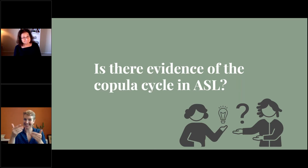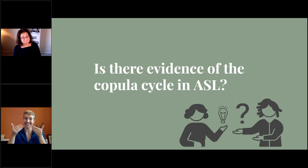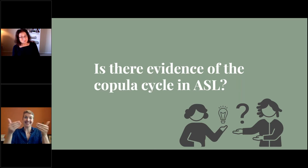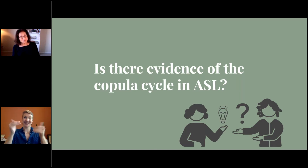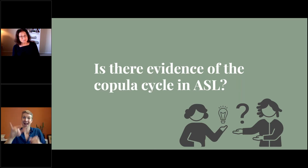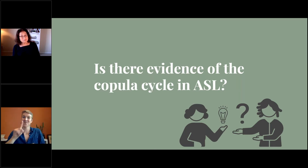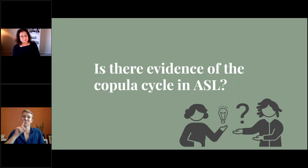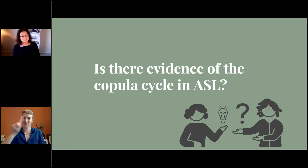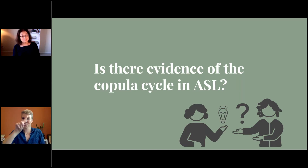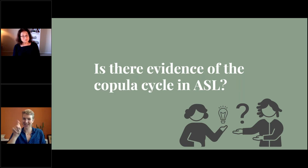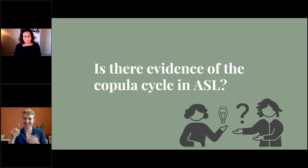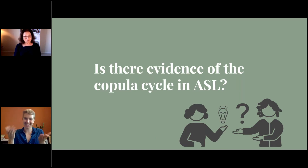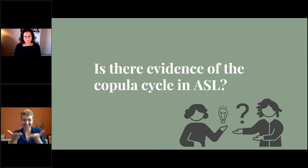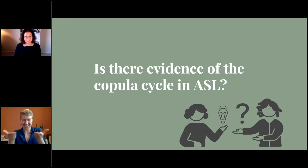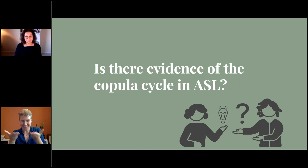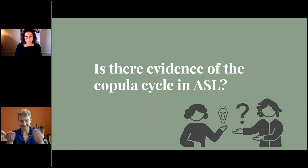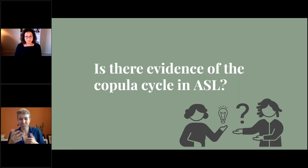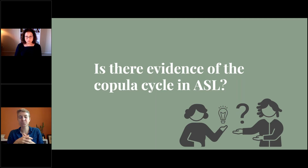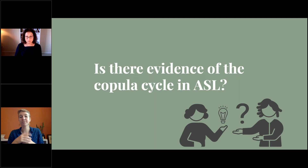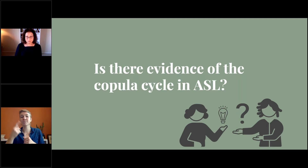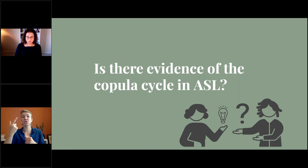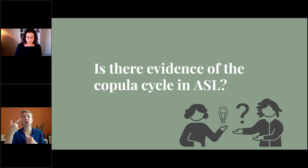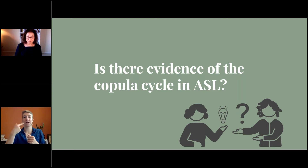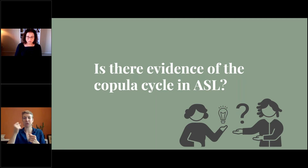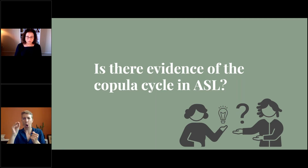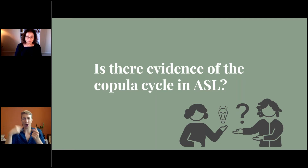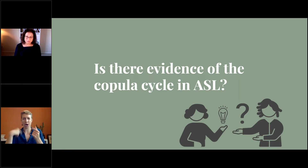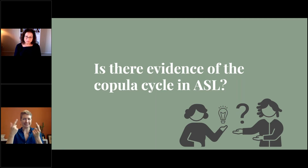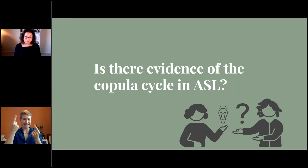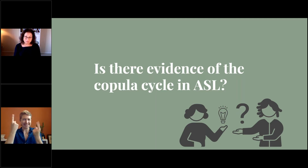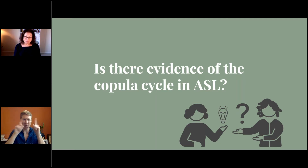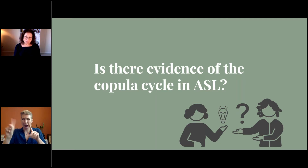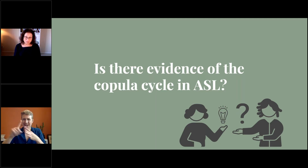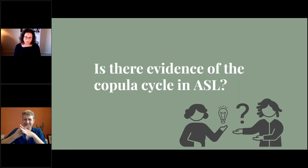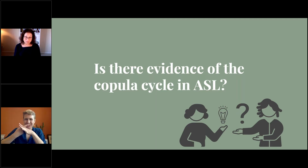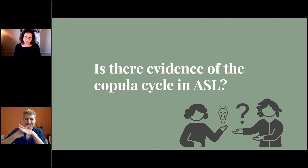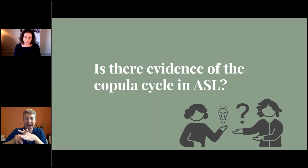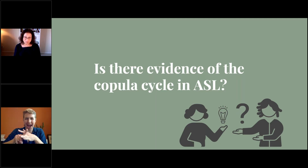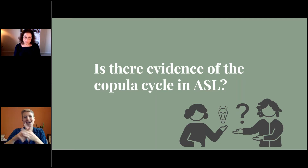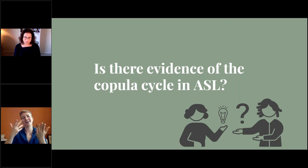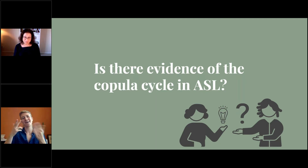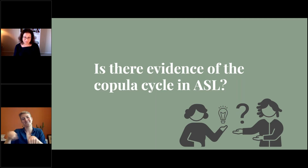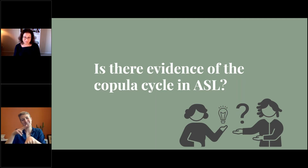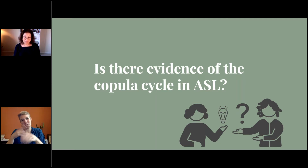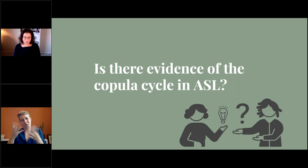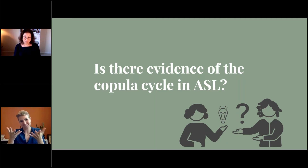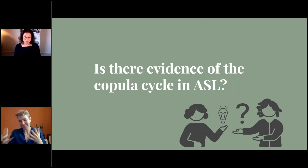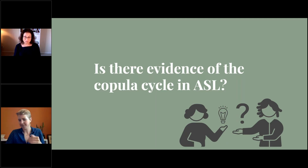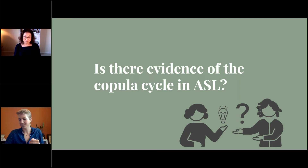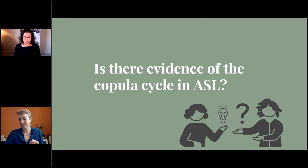[Tory Sampson] I mean, that’s the real question here, right? So, where did we start?